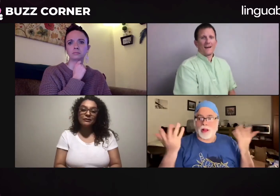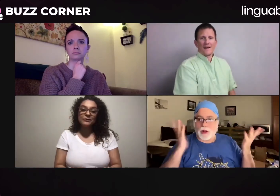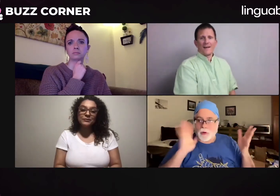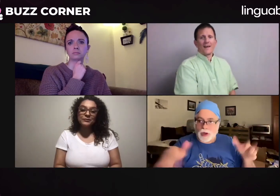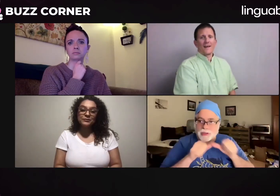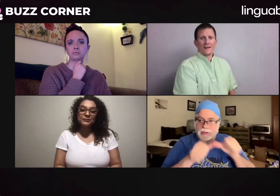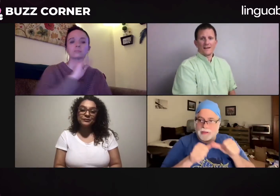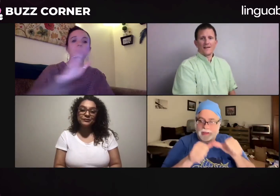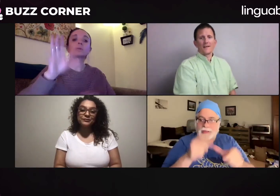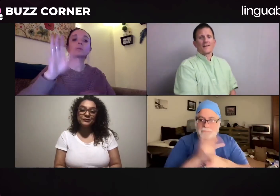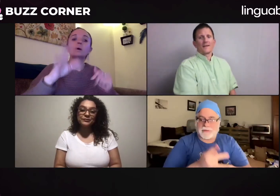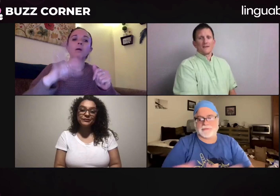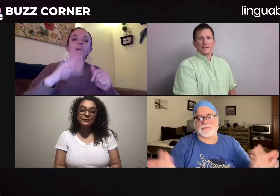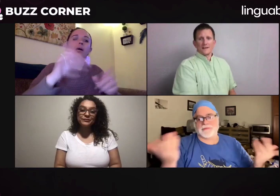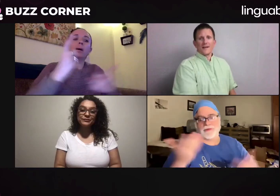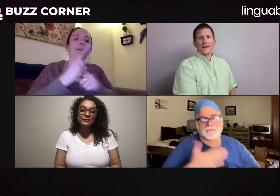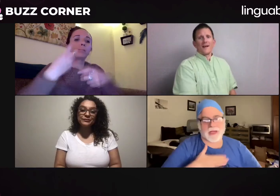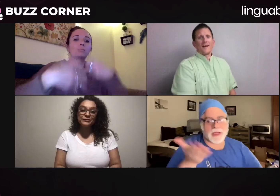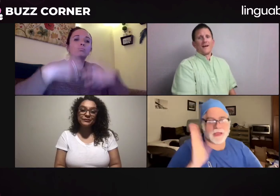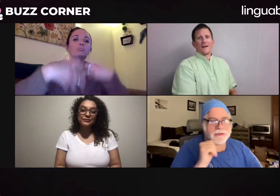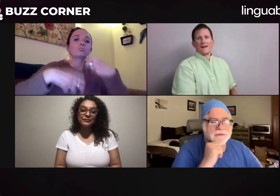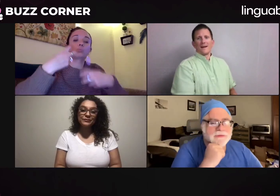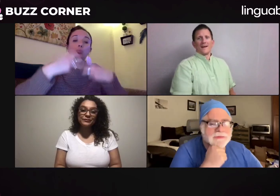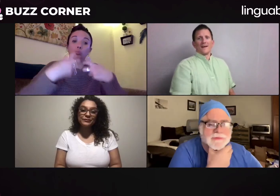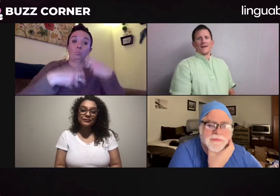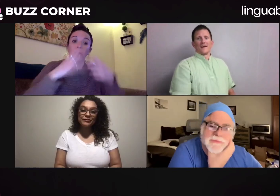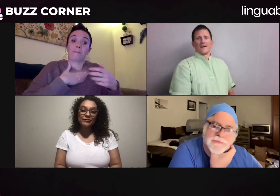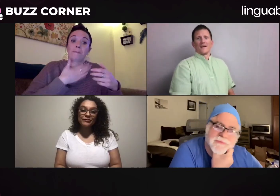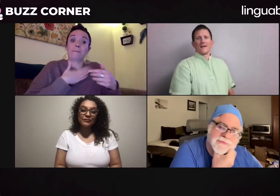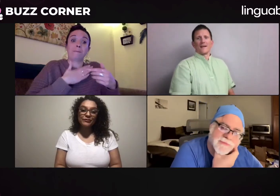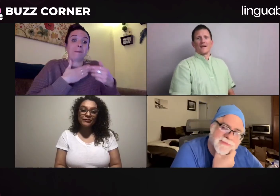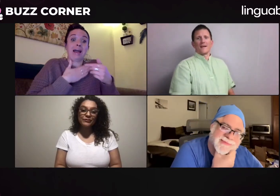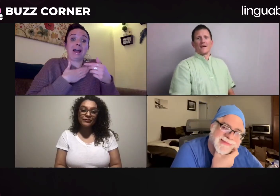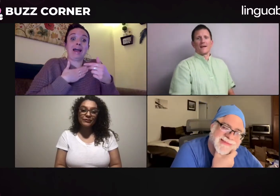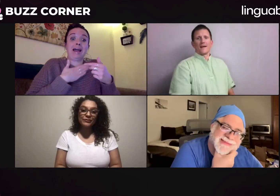because obviously it's going to continue to happen. So the problem that I see